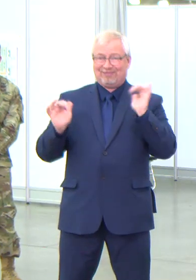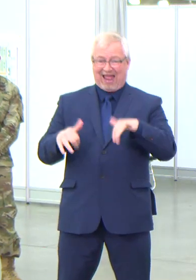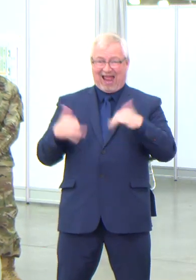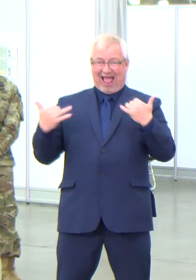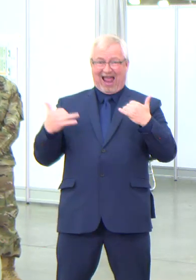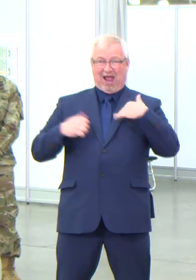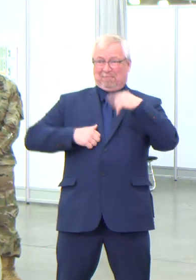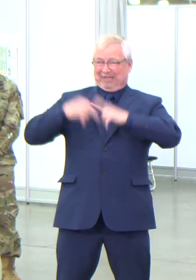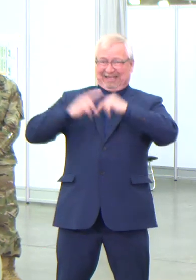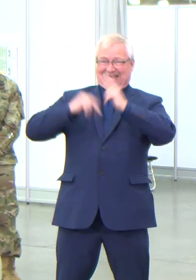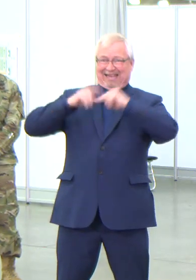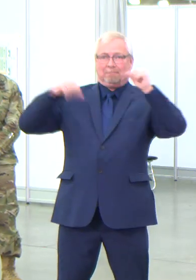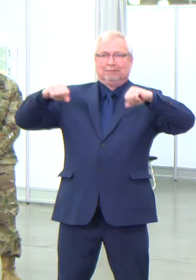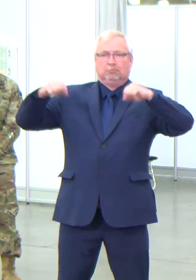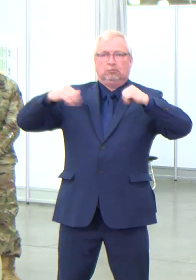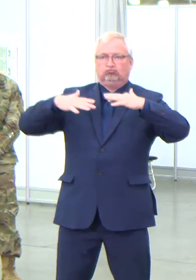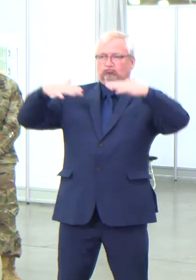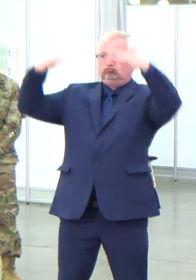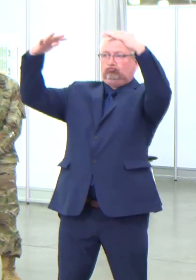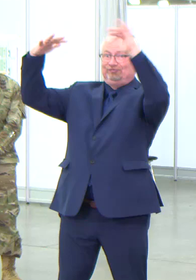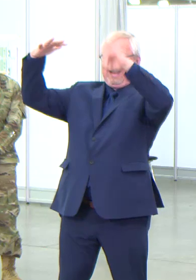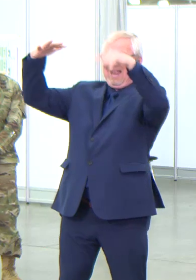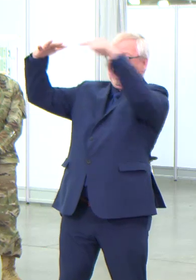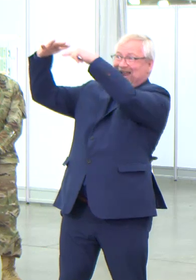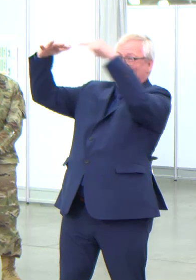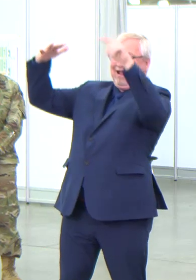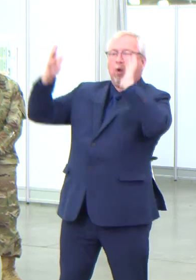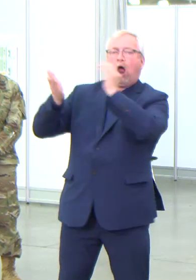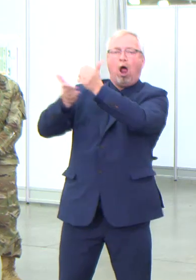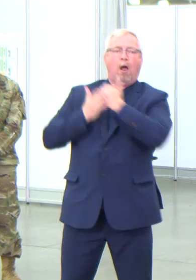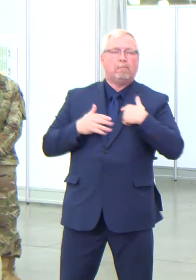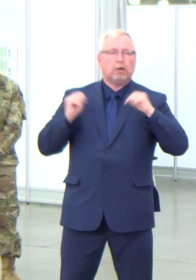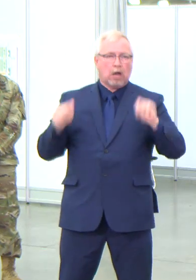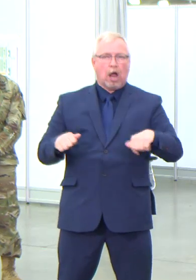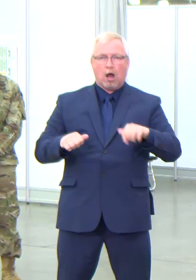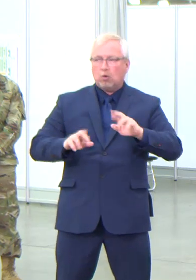capacity that we're able to build in the state, try to get control of that. We'll also have